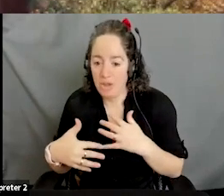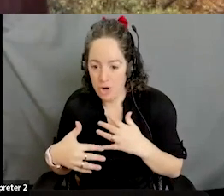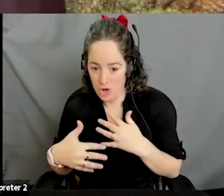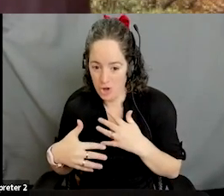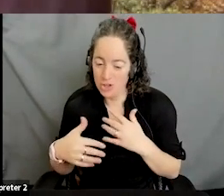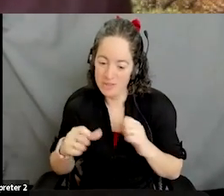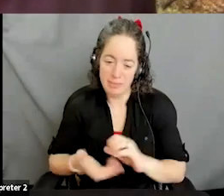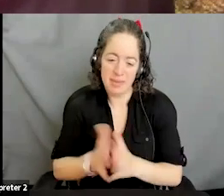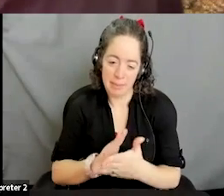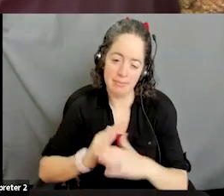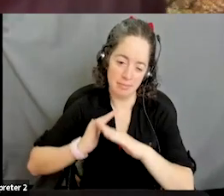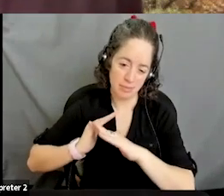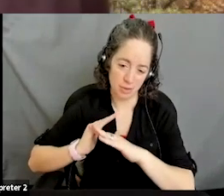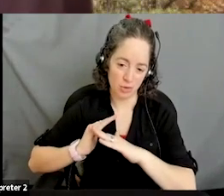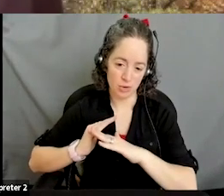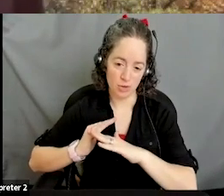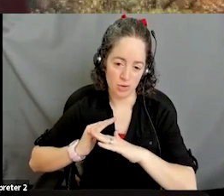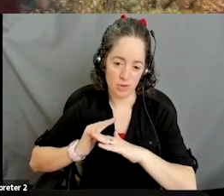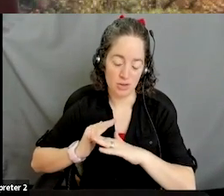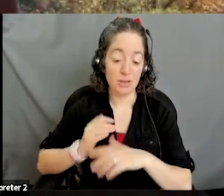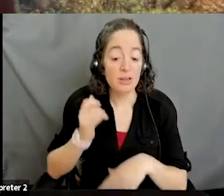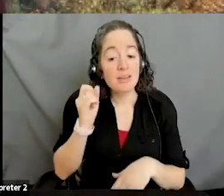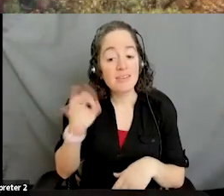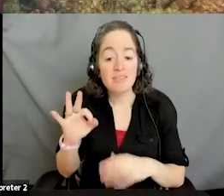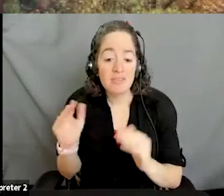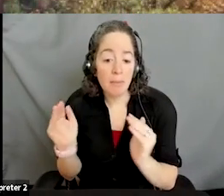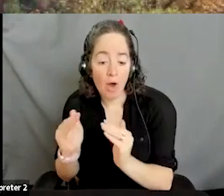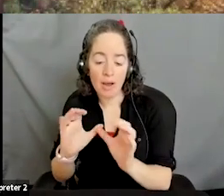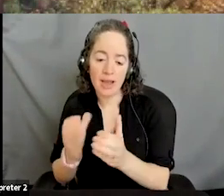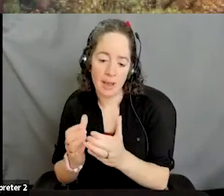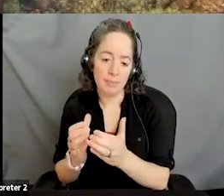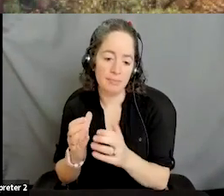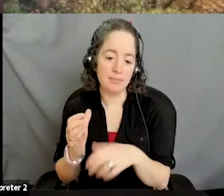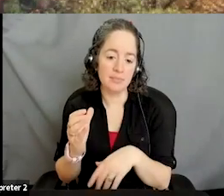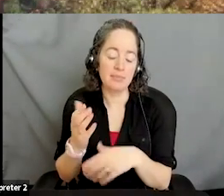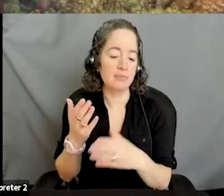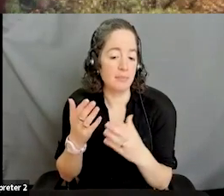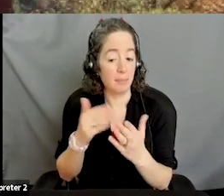especially to smaller companies, as most WordPress product companies are.